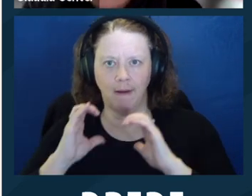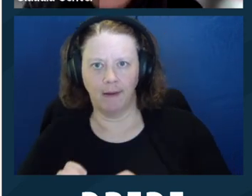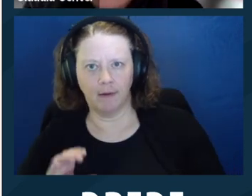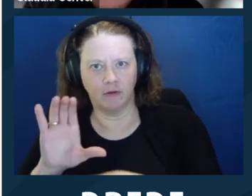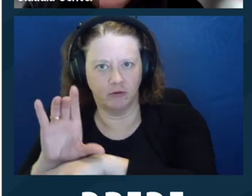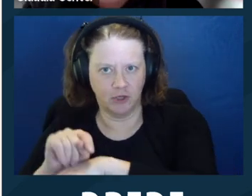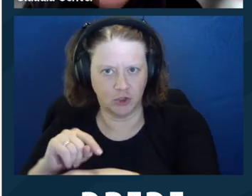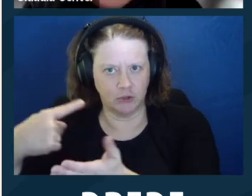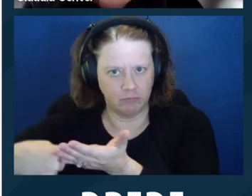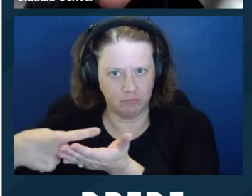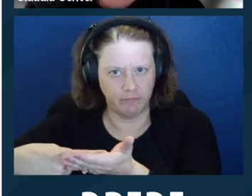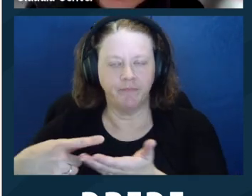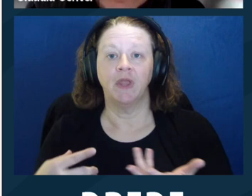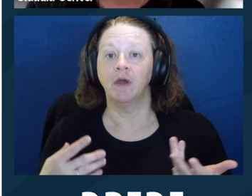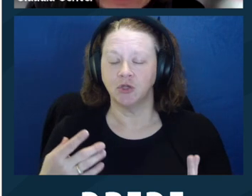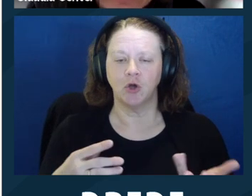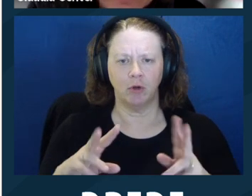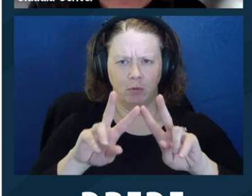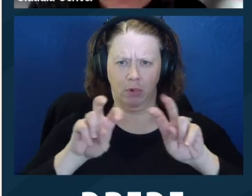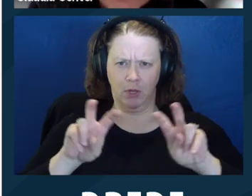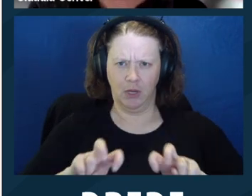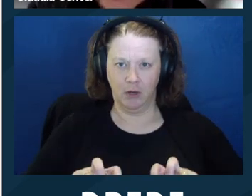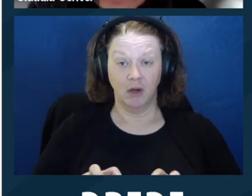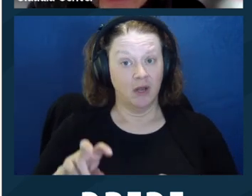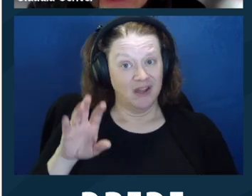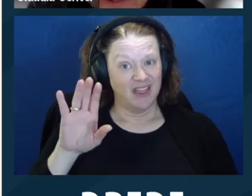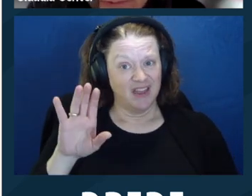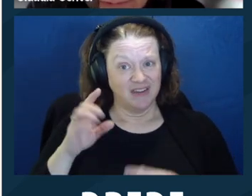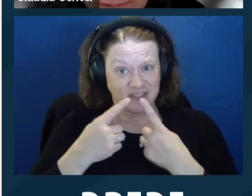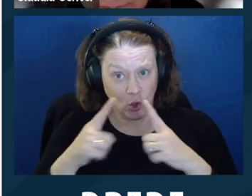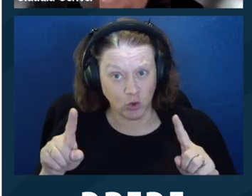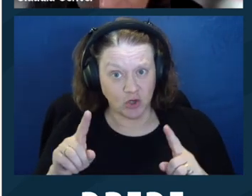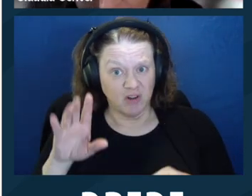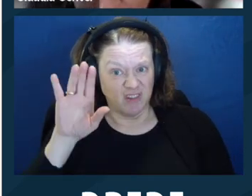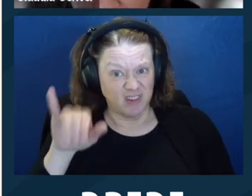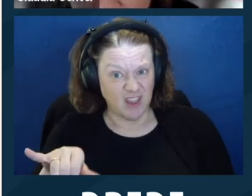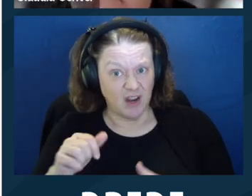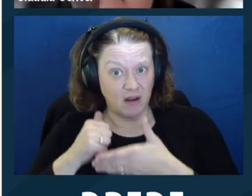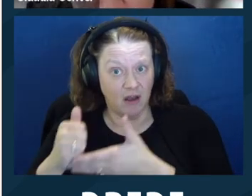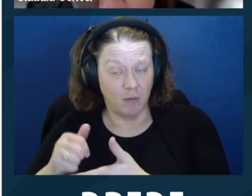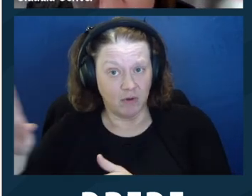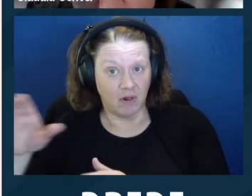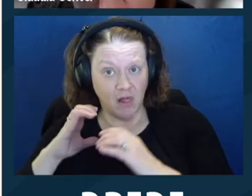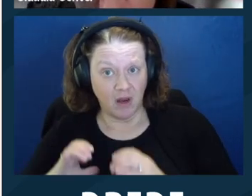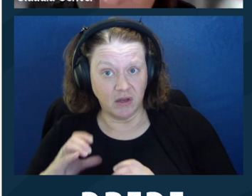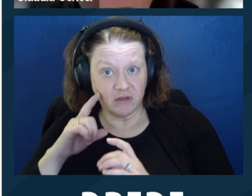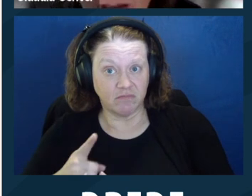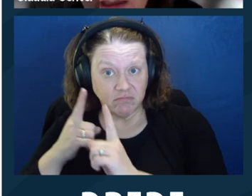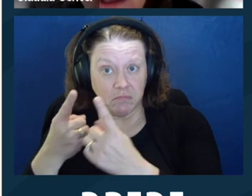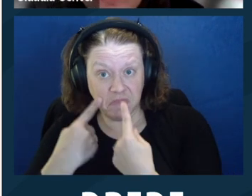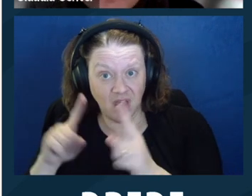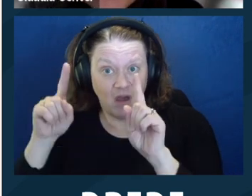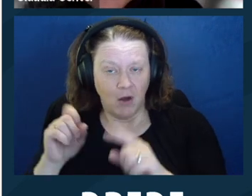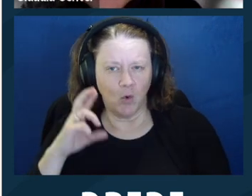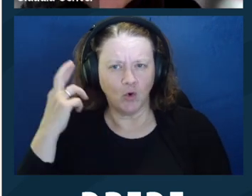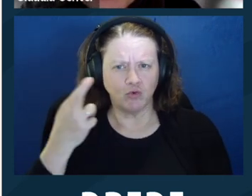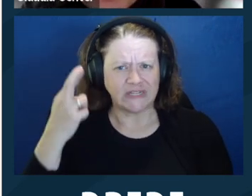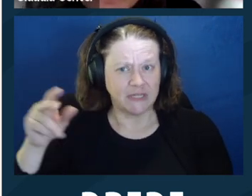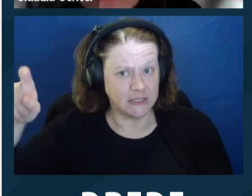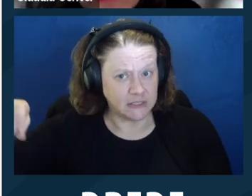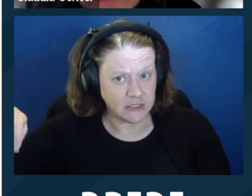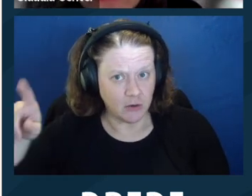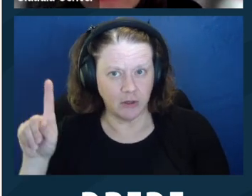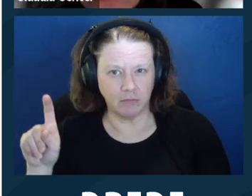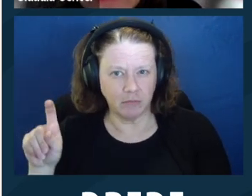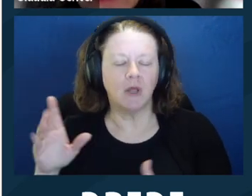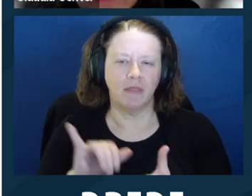it reasonably necessary? That's what the evidence code says.